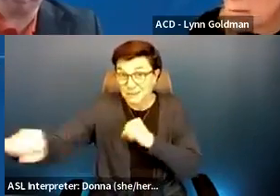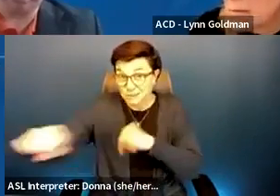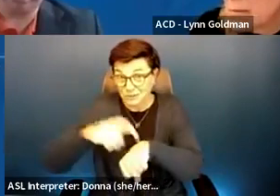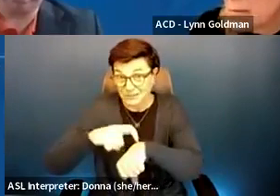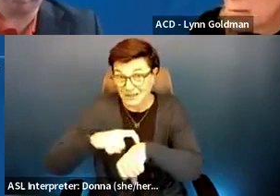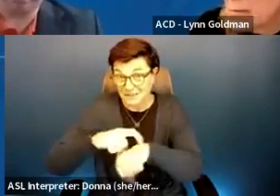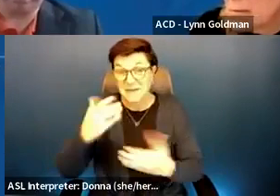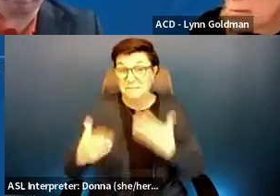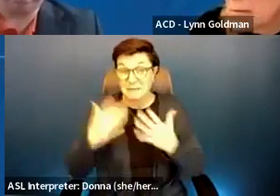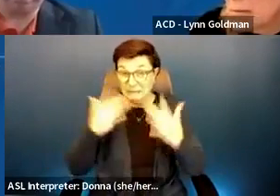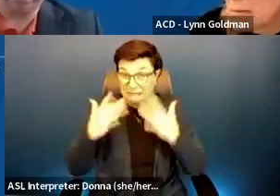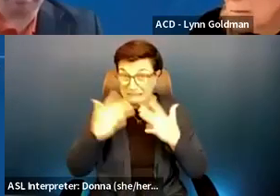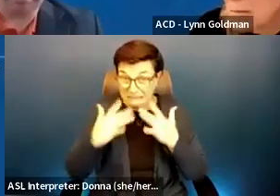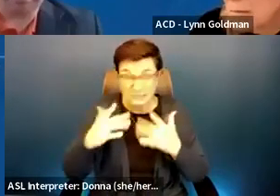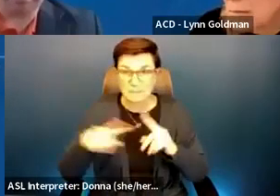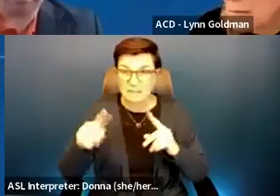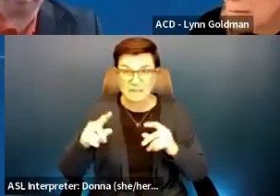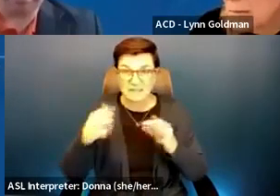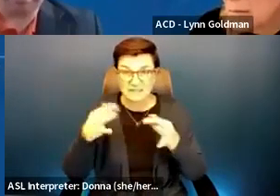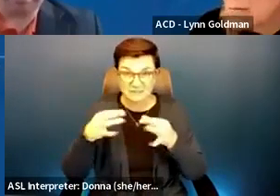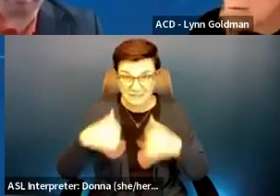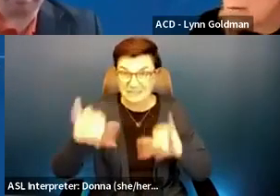They find value and import in that work.